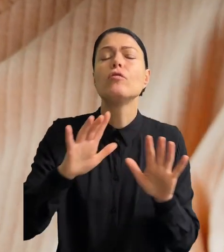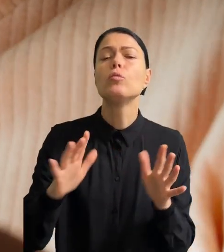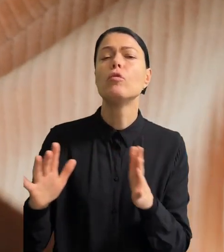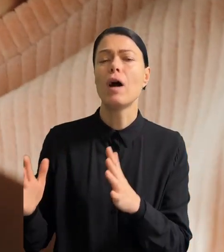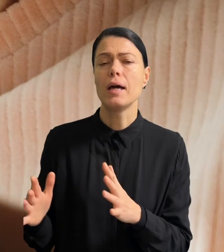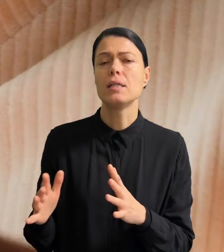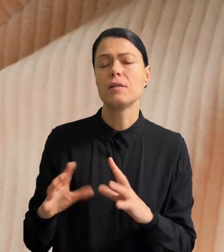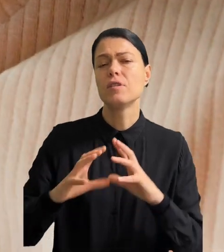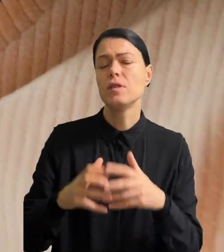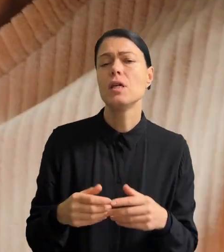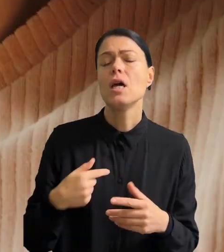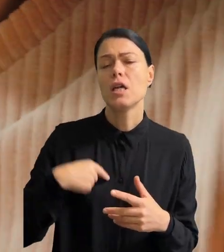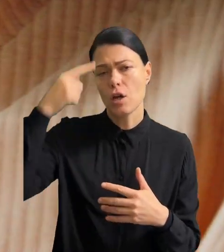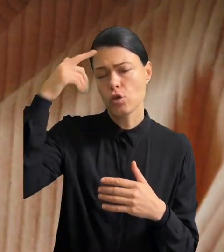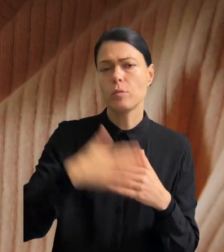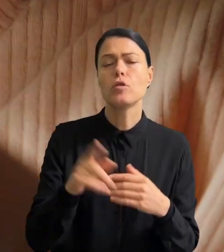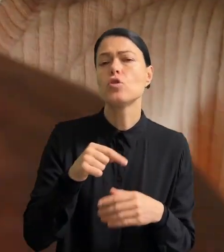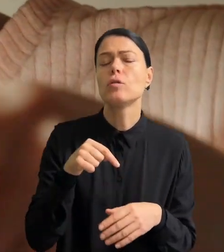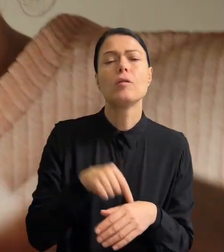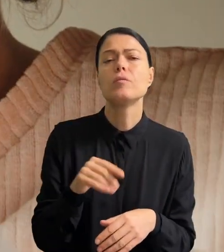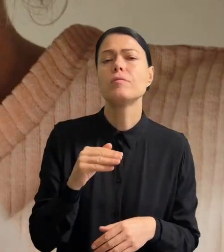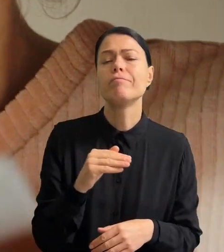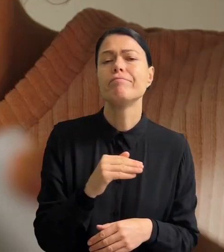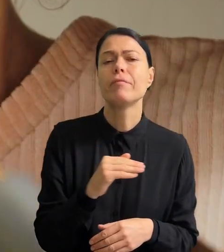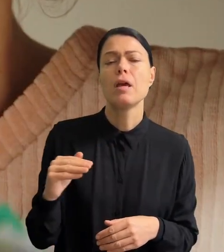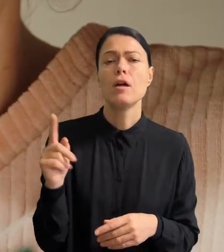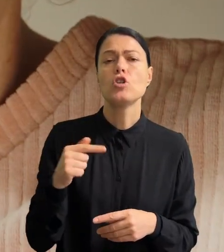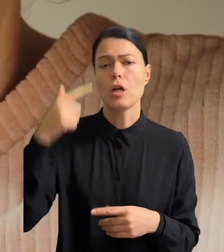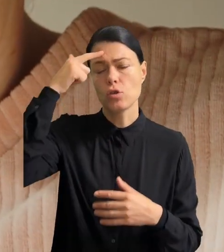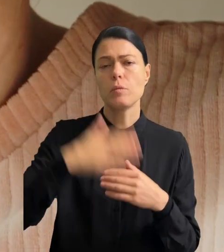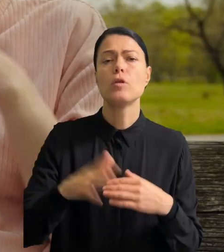And I somehow understood that there would be a war.